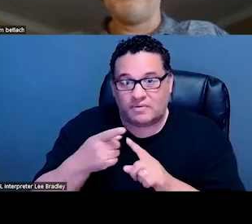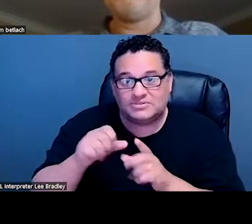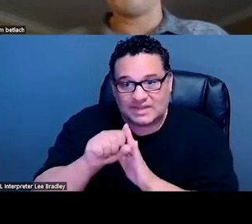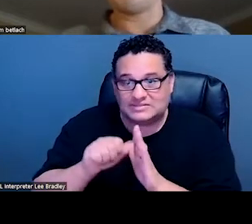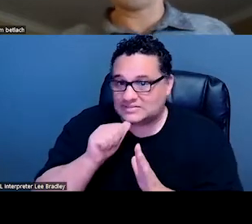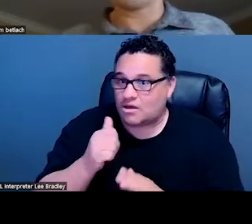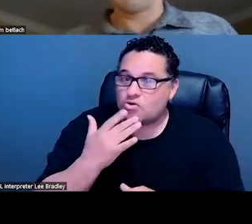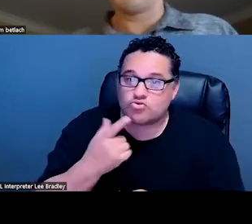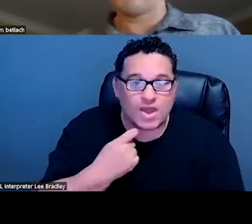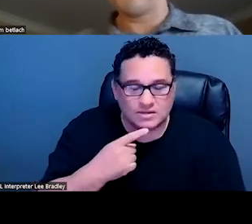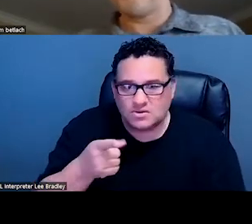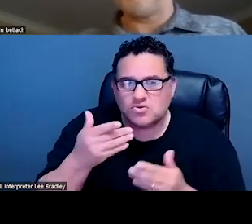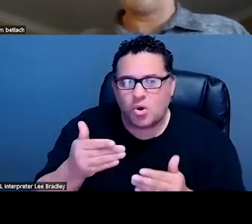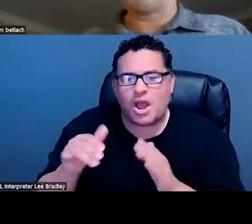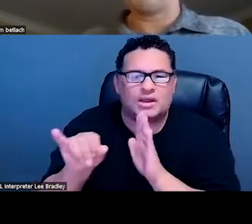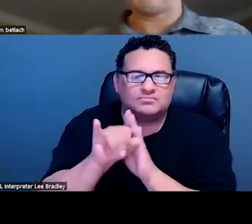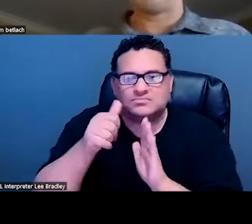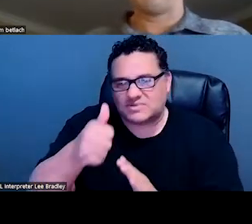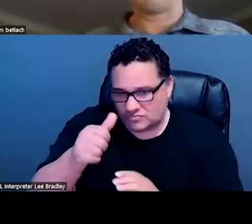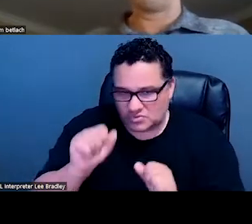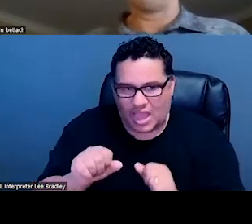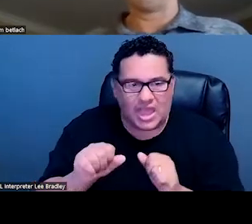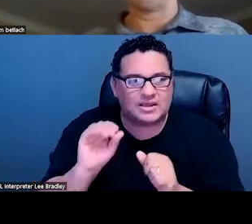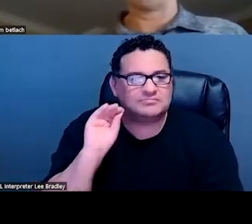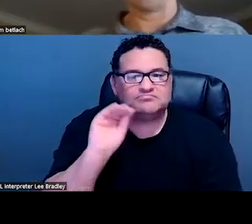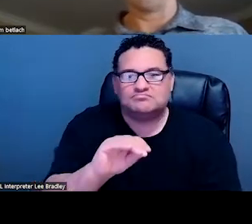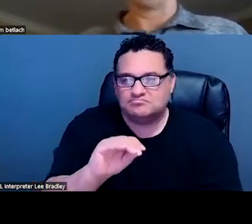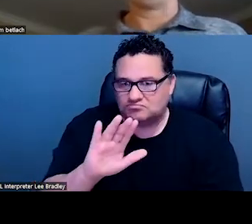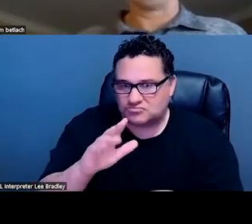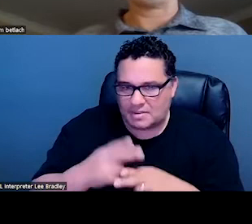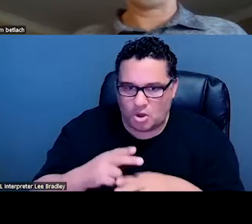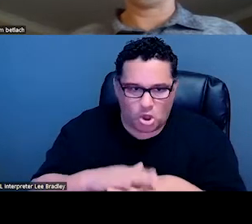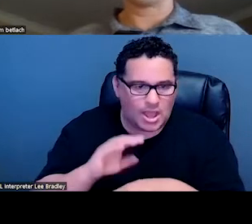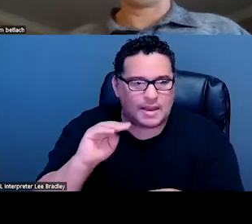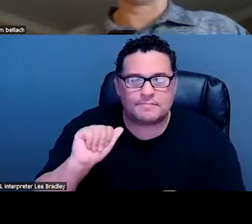IDENTIFY YOURSELF. WE CAN ADD YOU TO THE MAP. WE CONTINUE TO LOOK, AND GROW OUR PRESENCE. ALSO WE